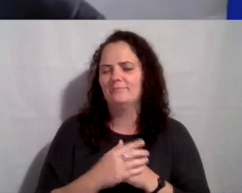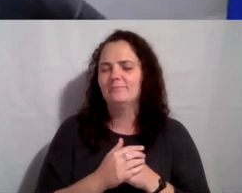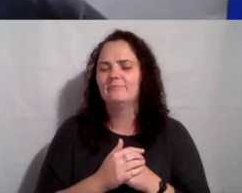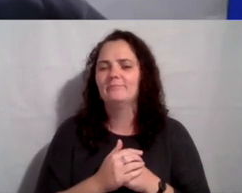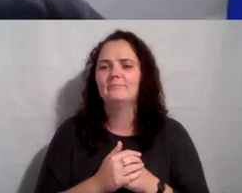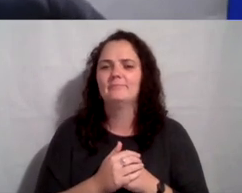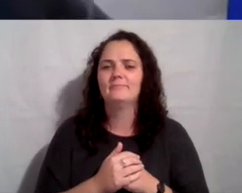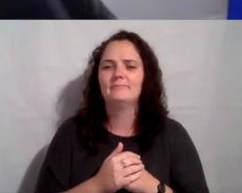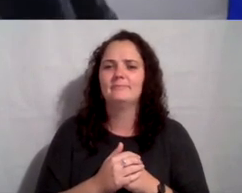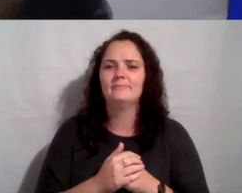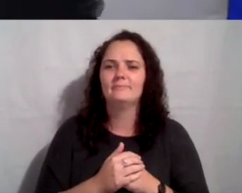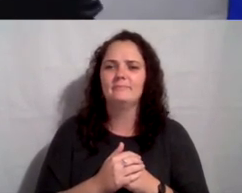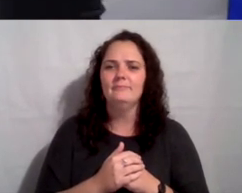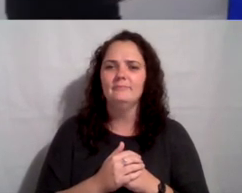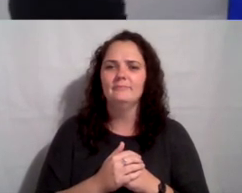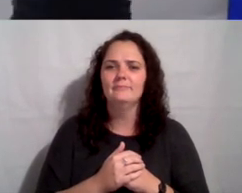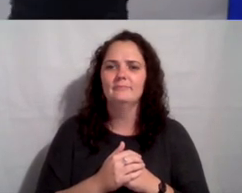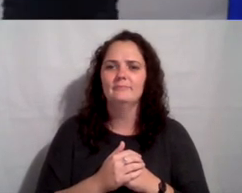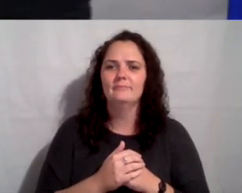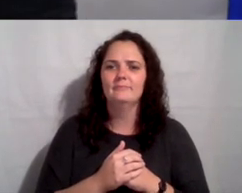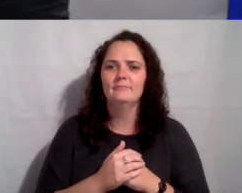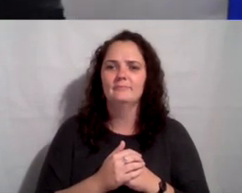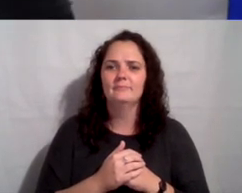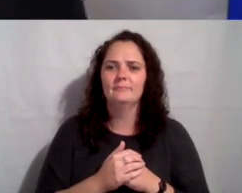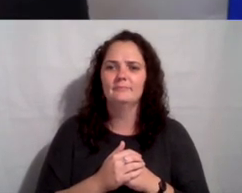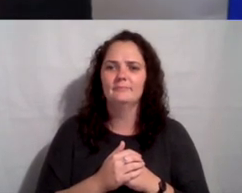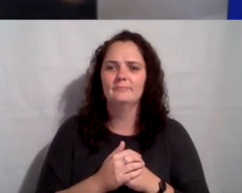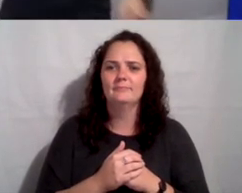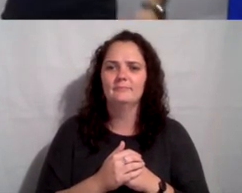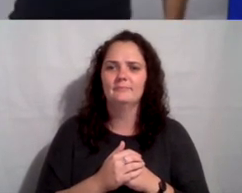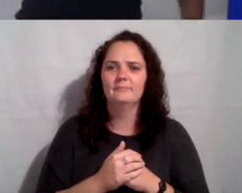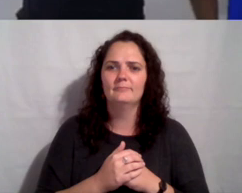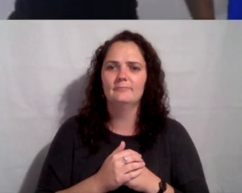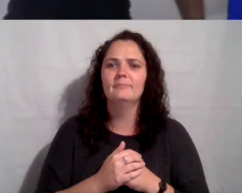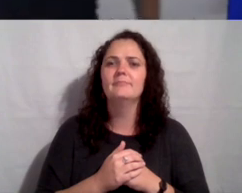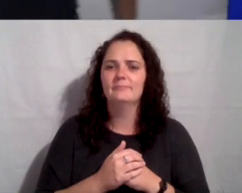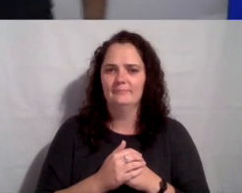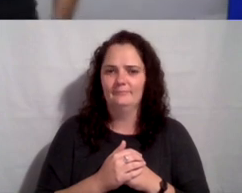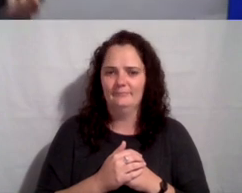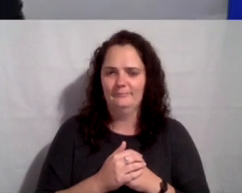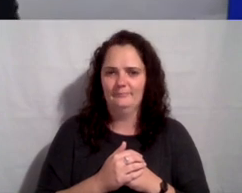of paper here. Alright and with this next sheet of paper and your marker, we're going to follow